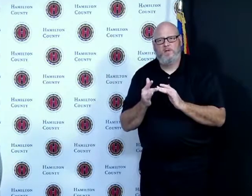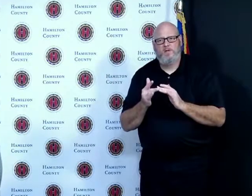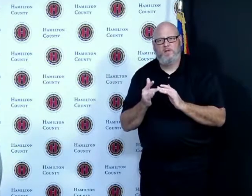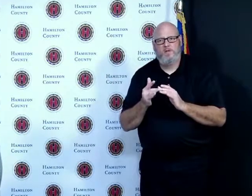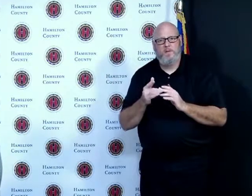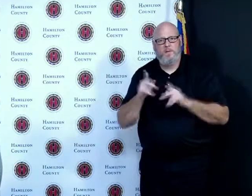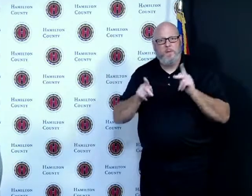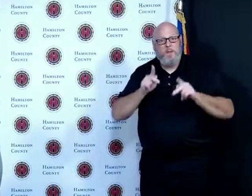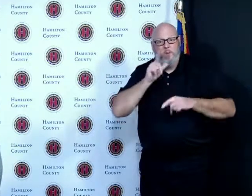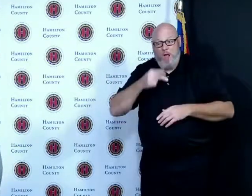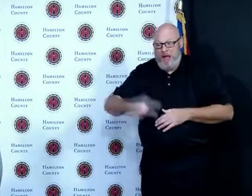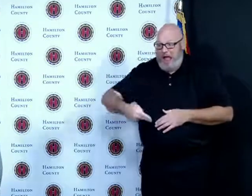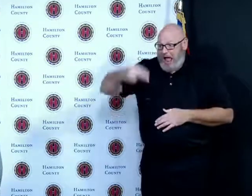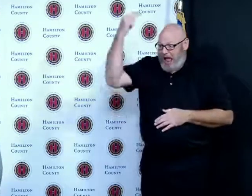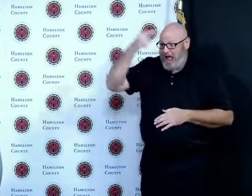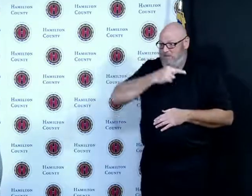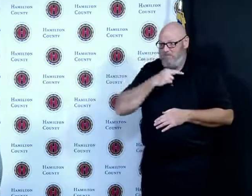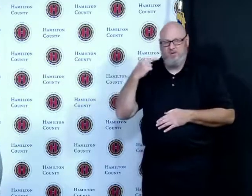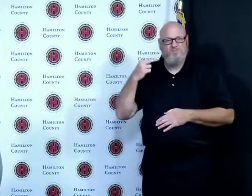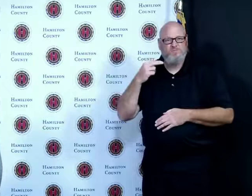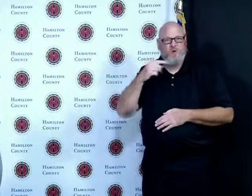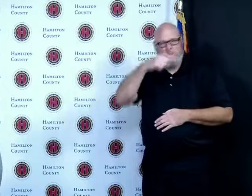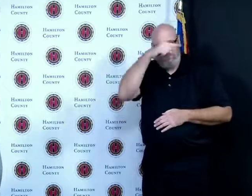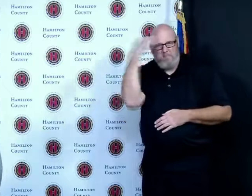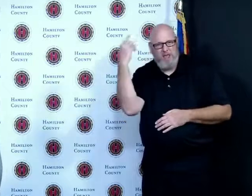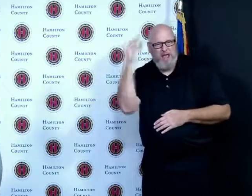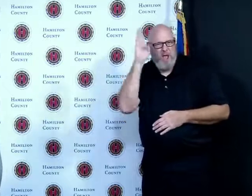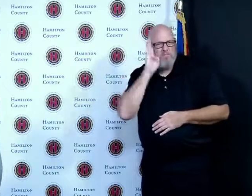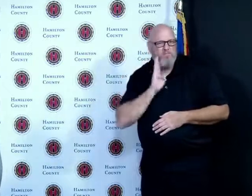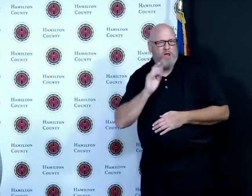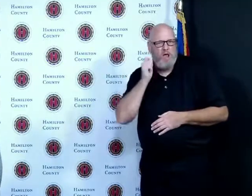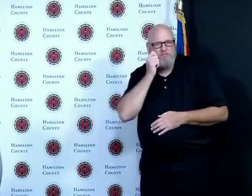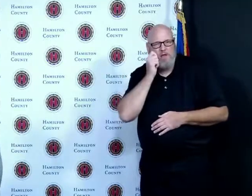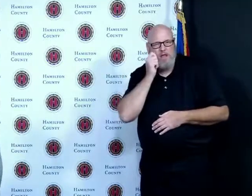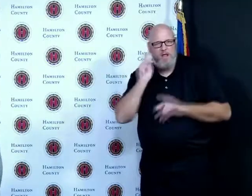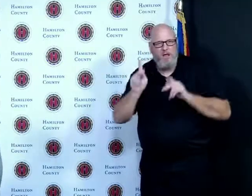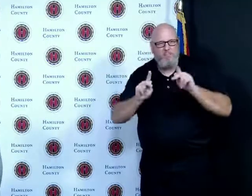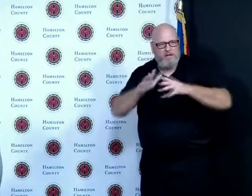county so we are really proud of the work that we've been able to do in conjunction with over 60